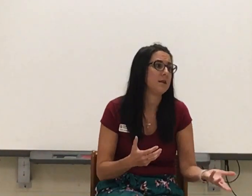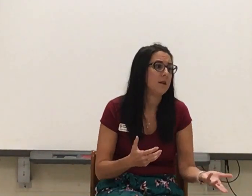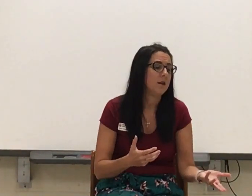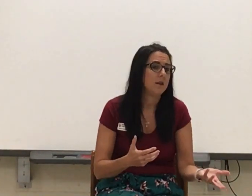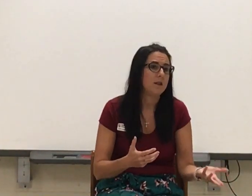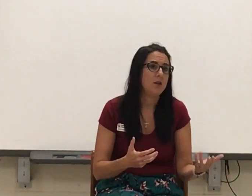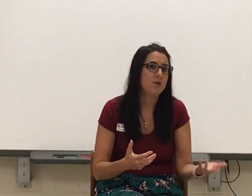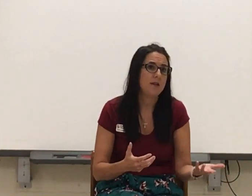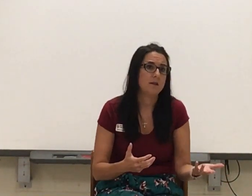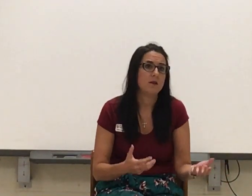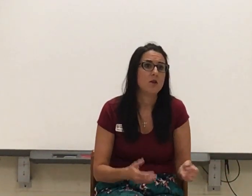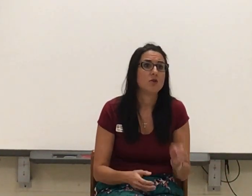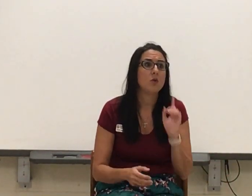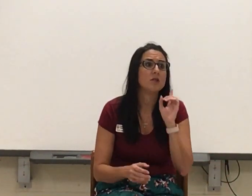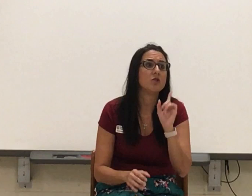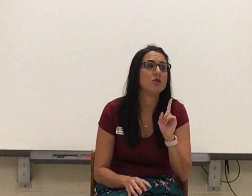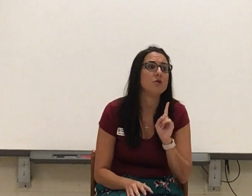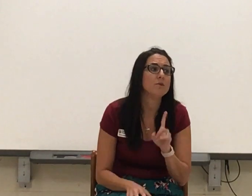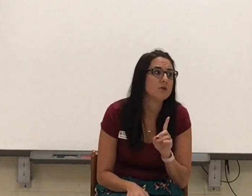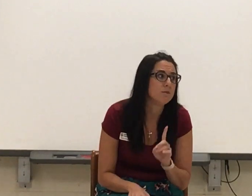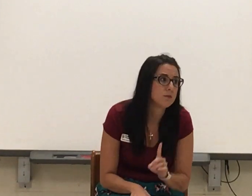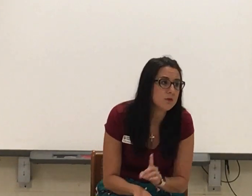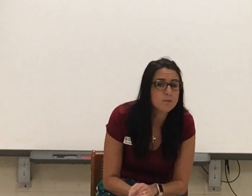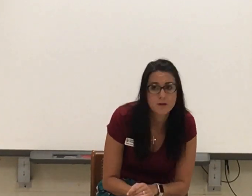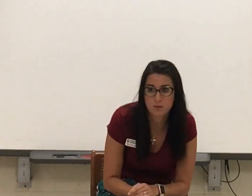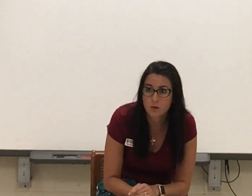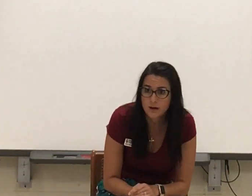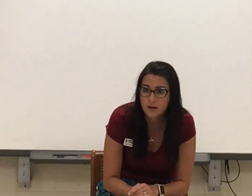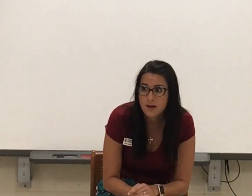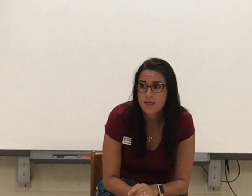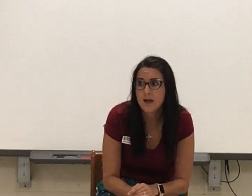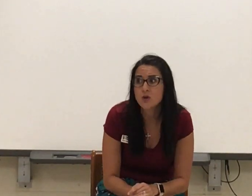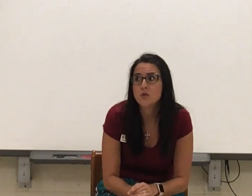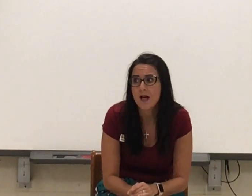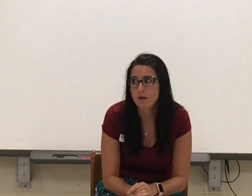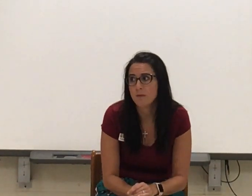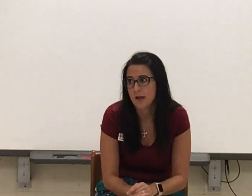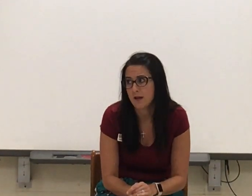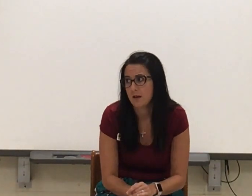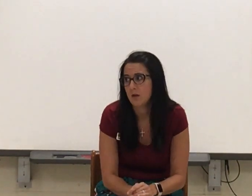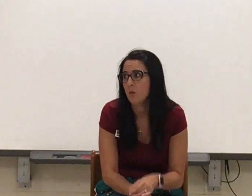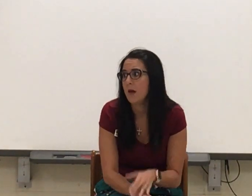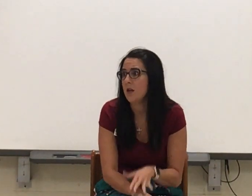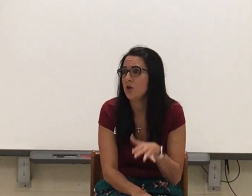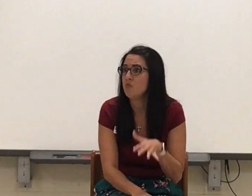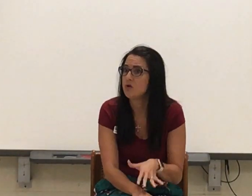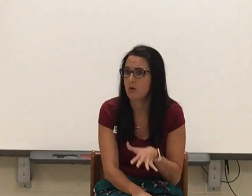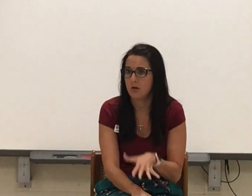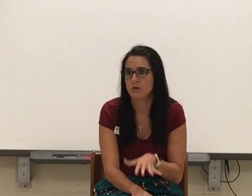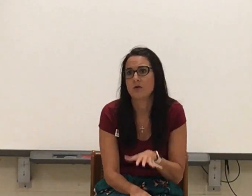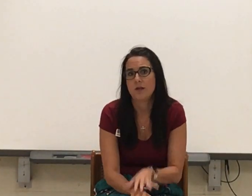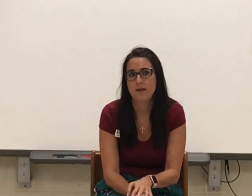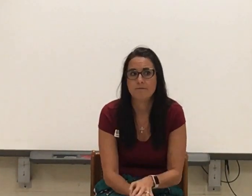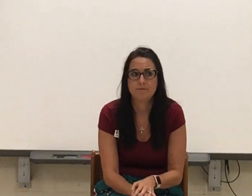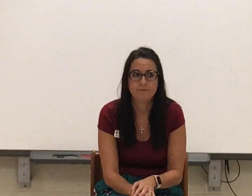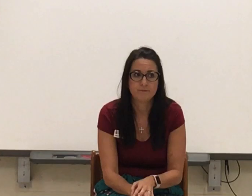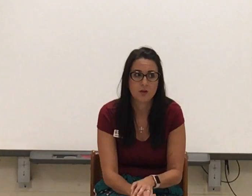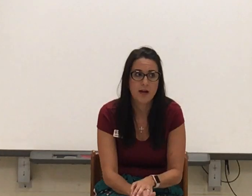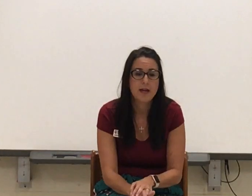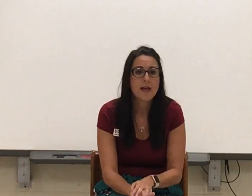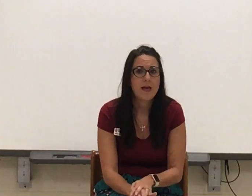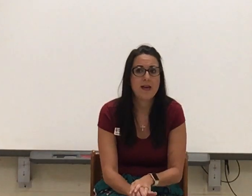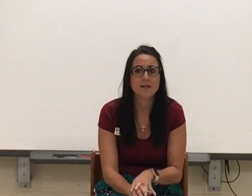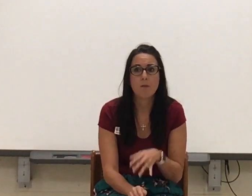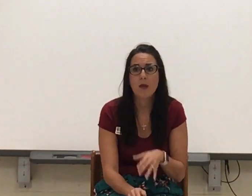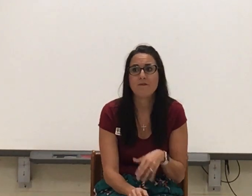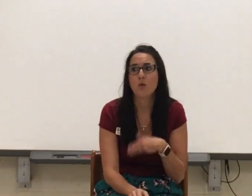that you didn't. So it's super, super, super important that you tell me when you don't